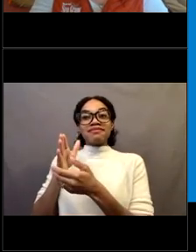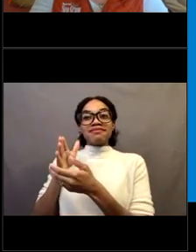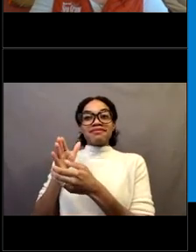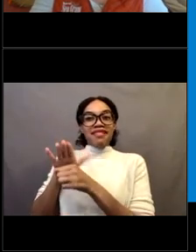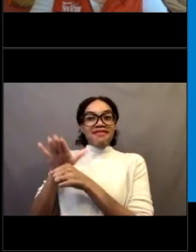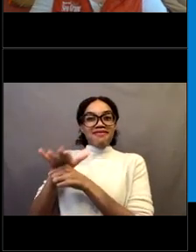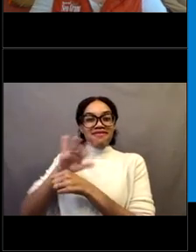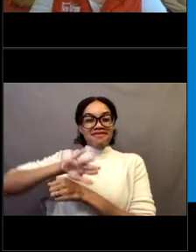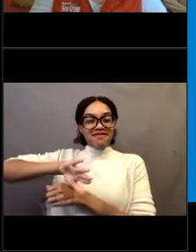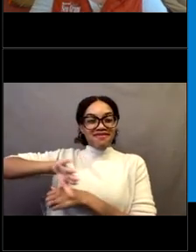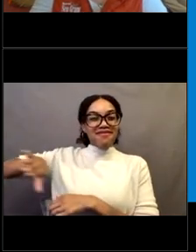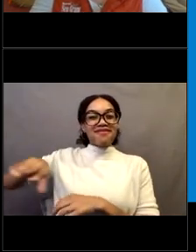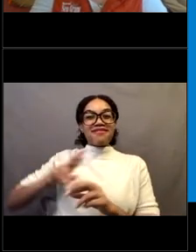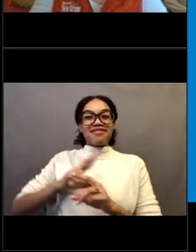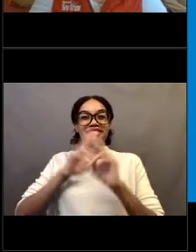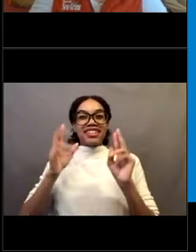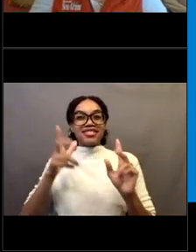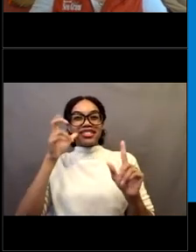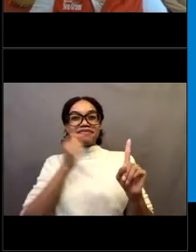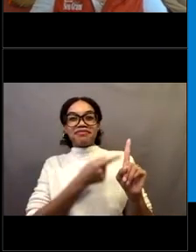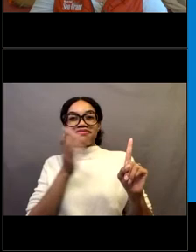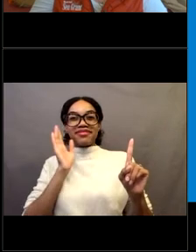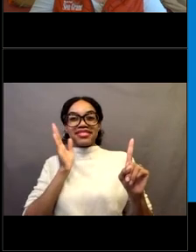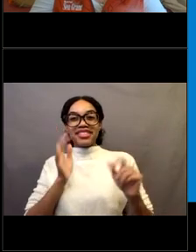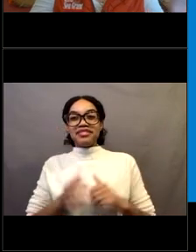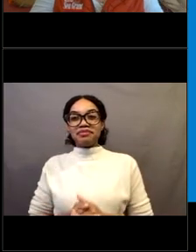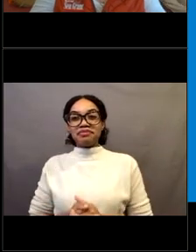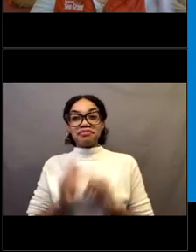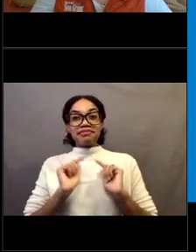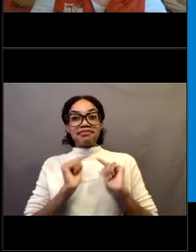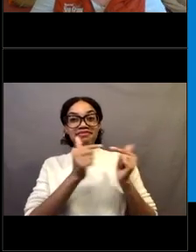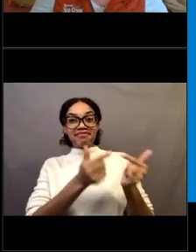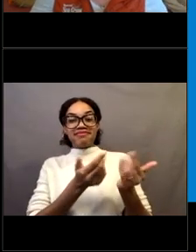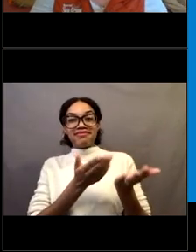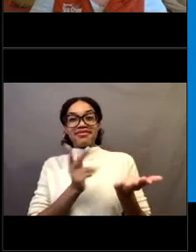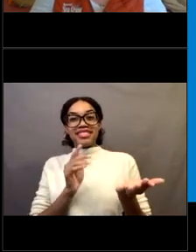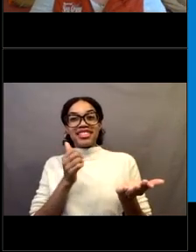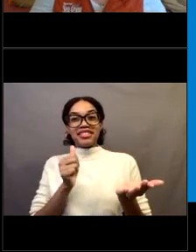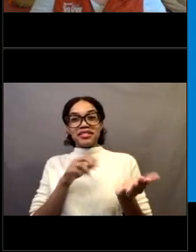I know you're eager to hear what Kanesa has to share. So without further ado, Kanesa I'm going to hand it over to you.